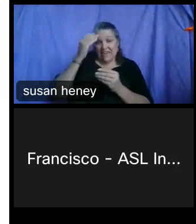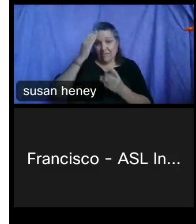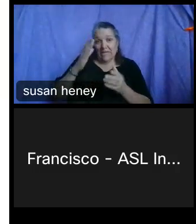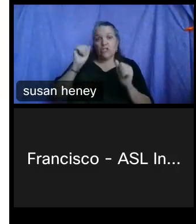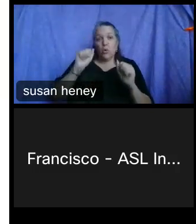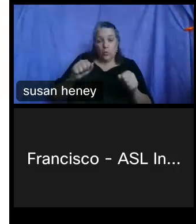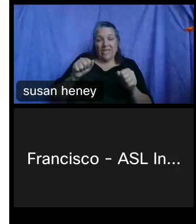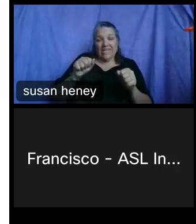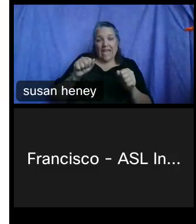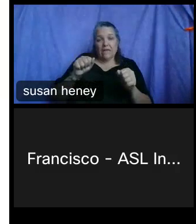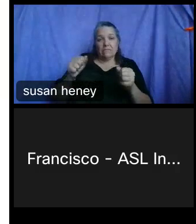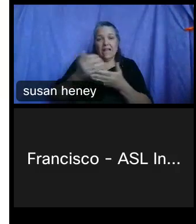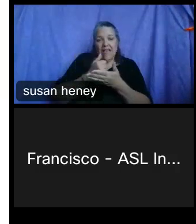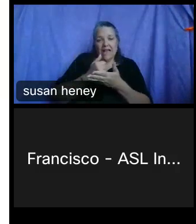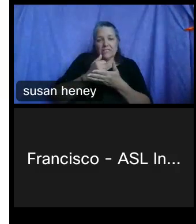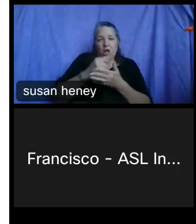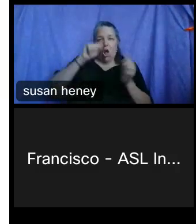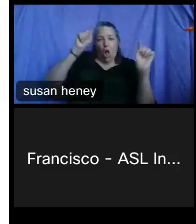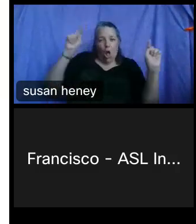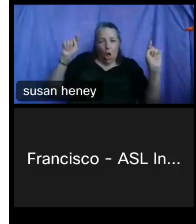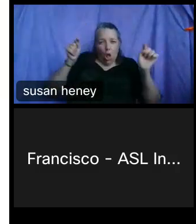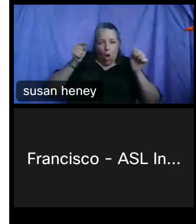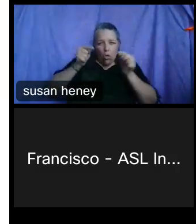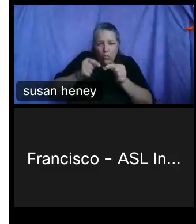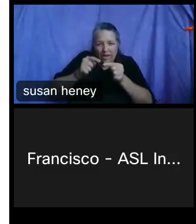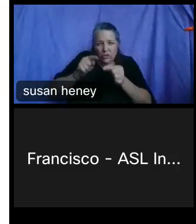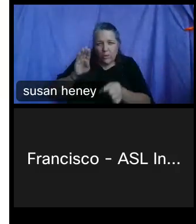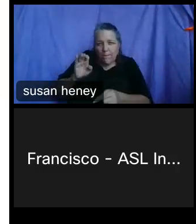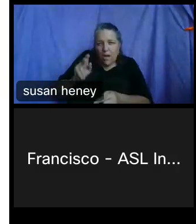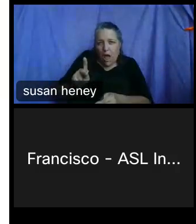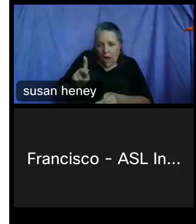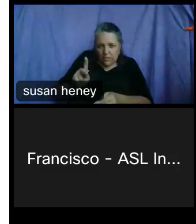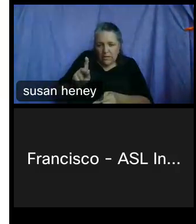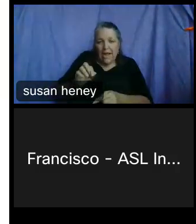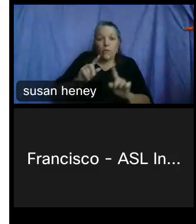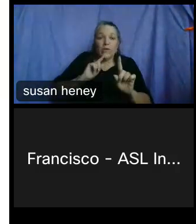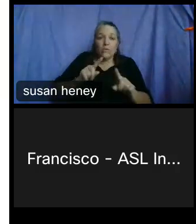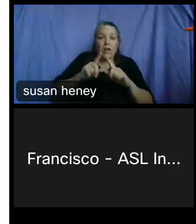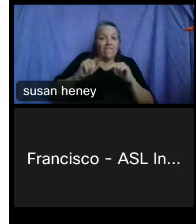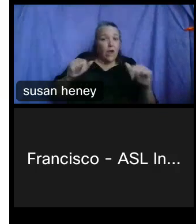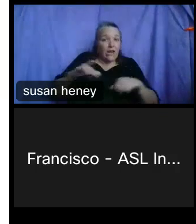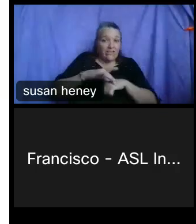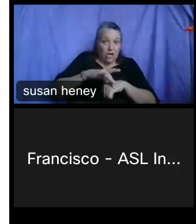The ACS's unique ability to report on a wide range of geography is what gives it its broad appeal.